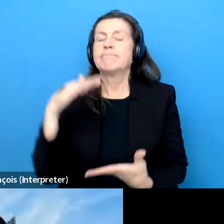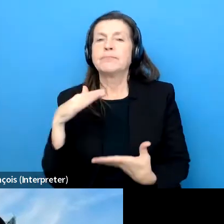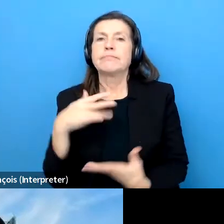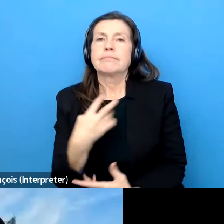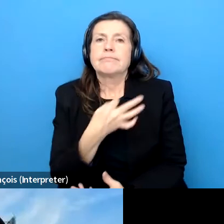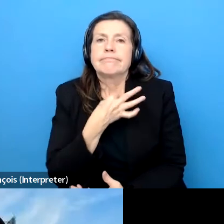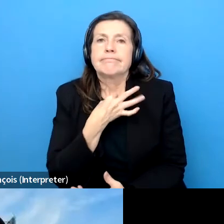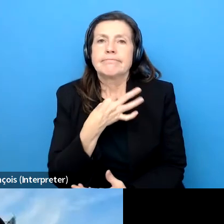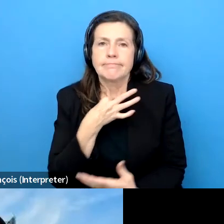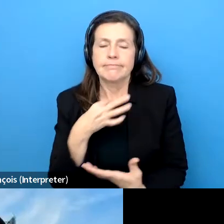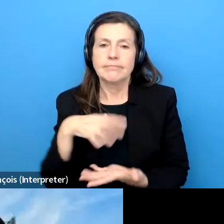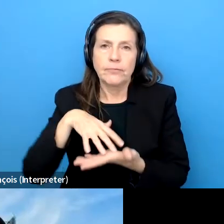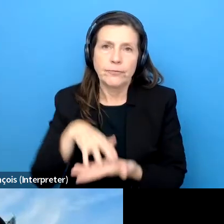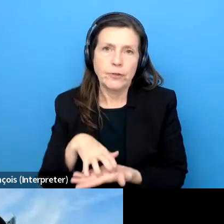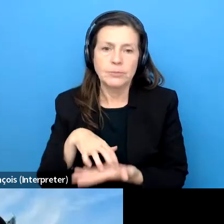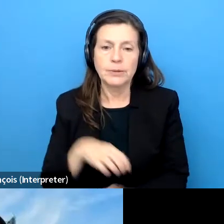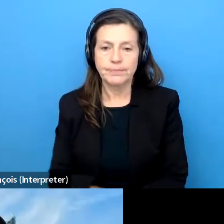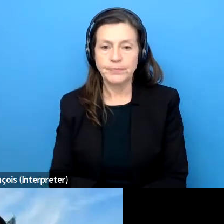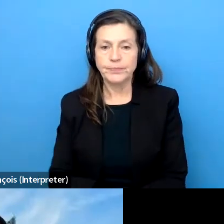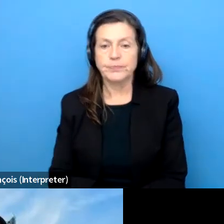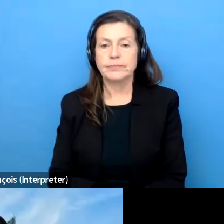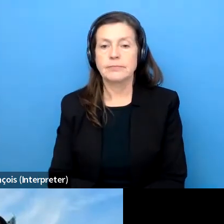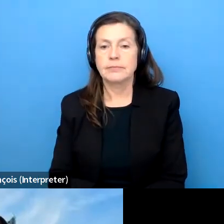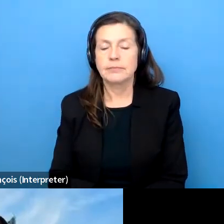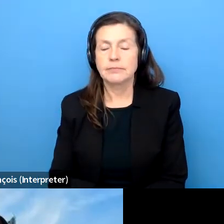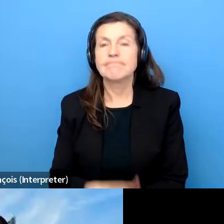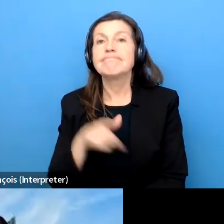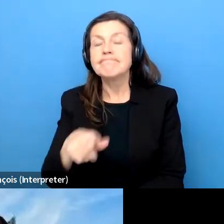For example, when the offence is committed in certain circumstances